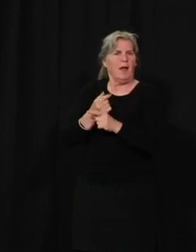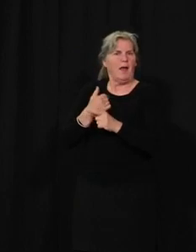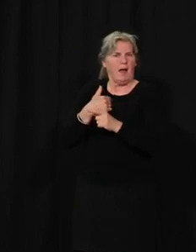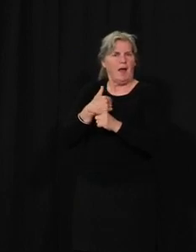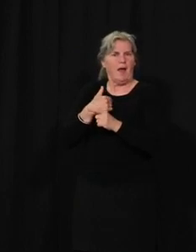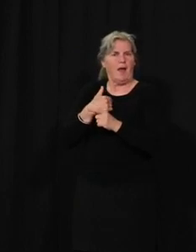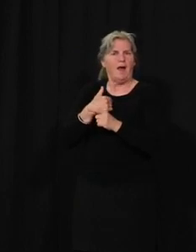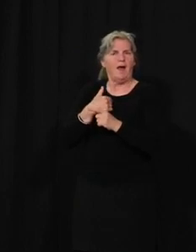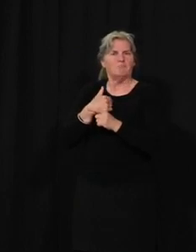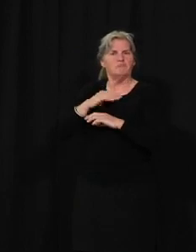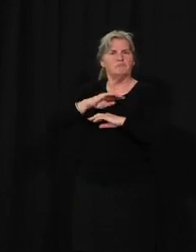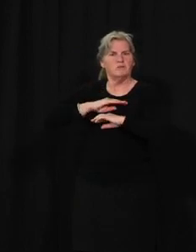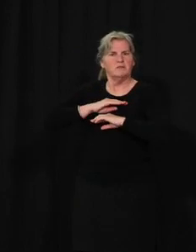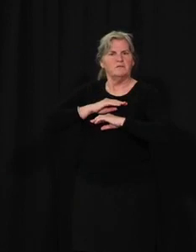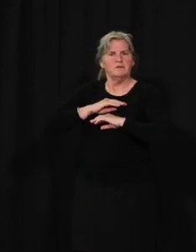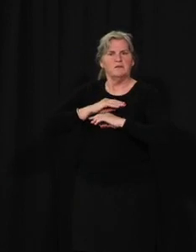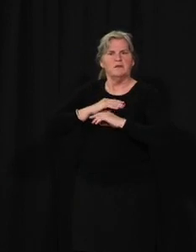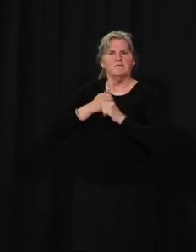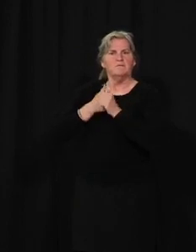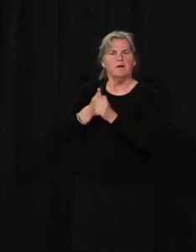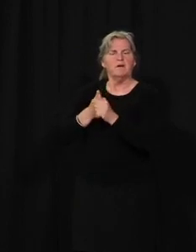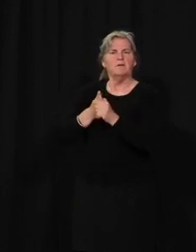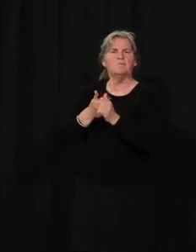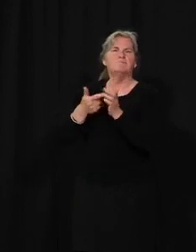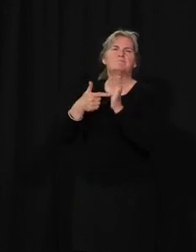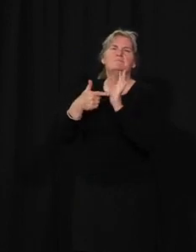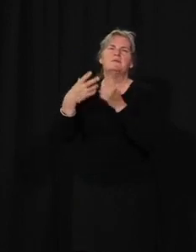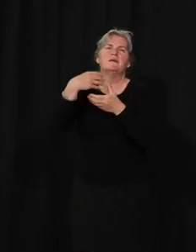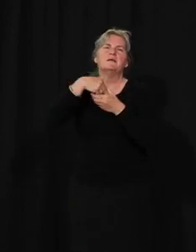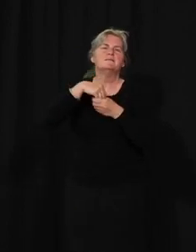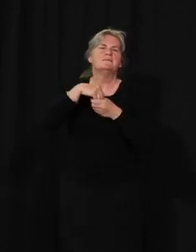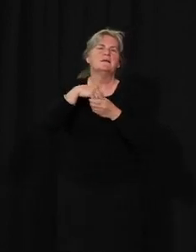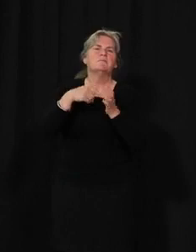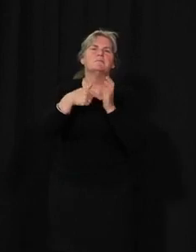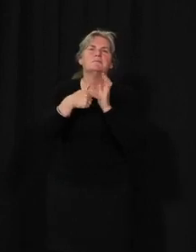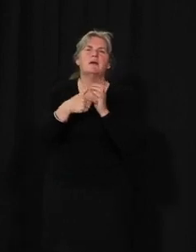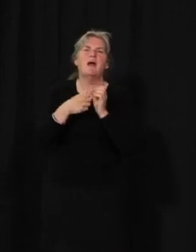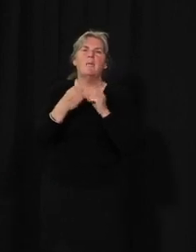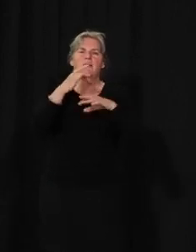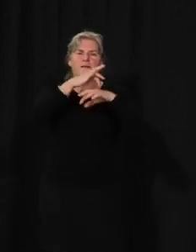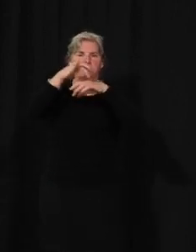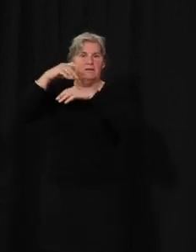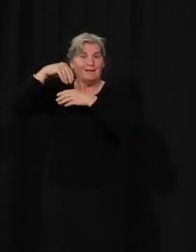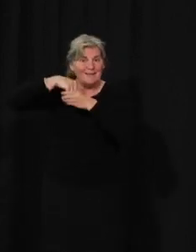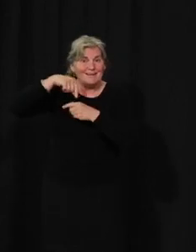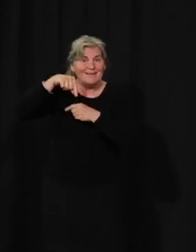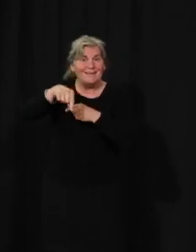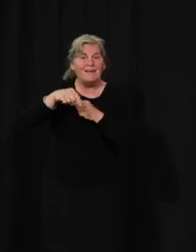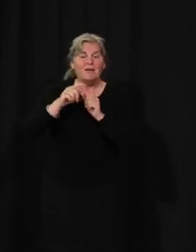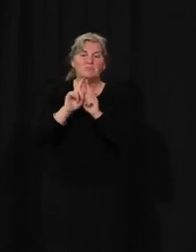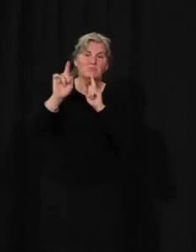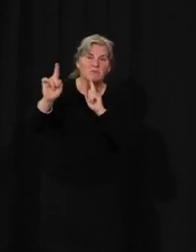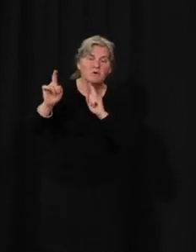concerned about including of course occupancy, spacing,